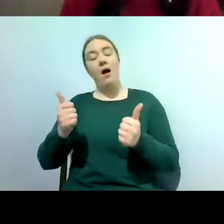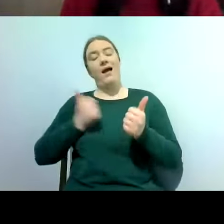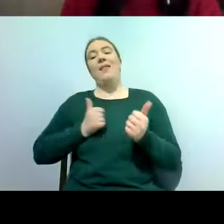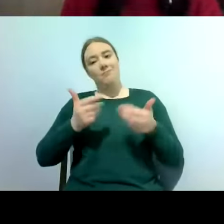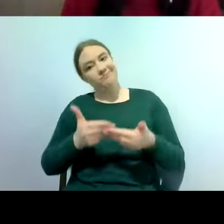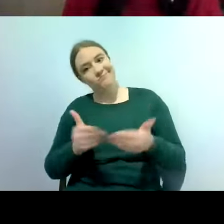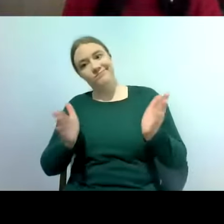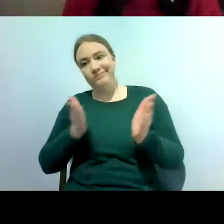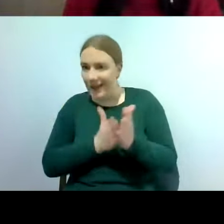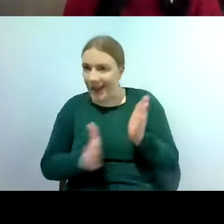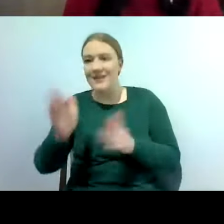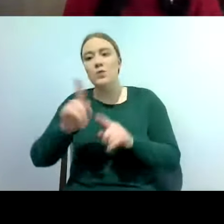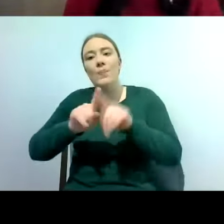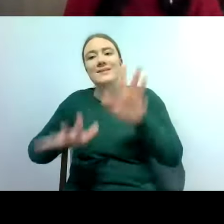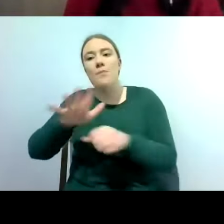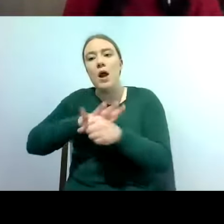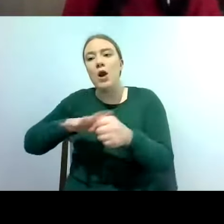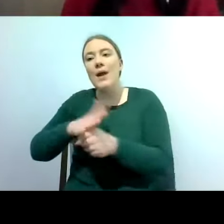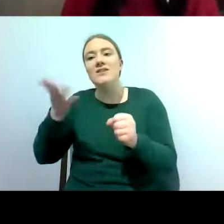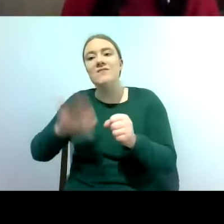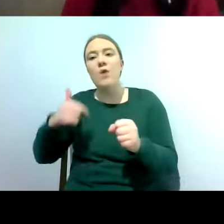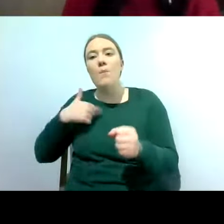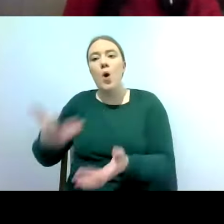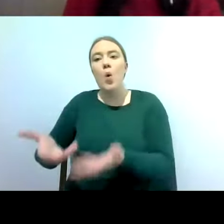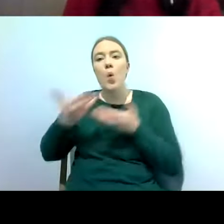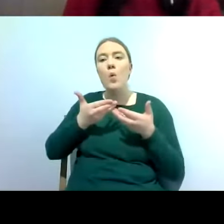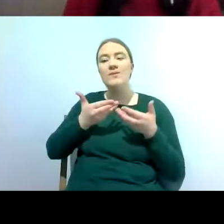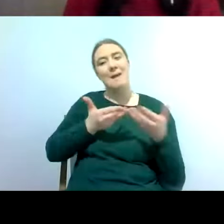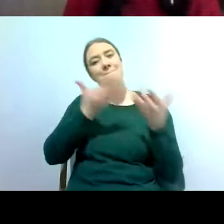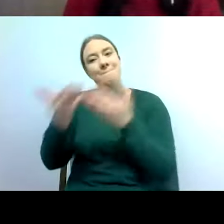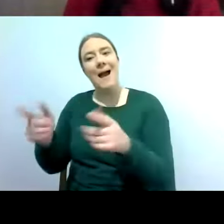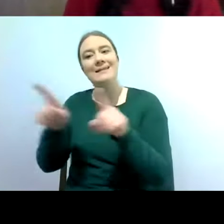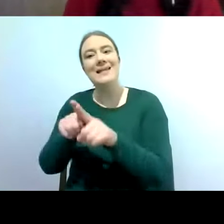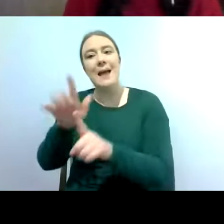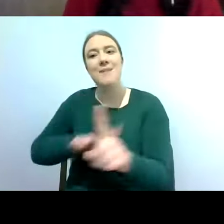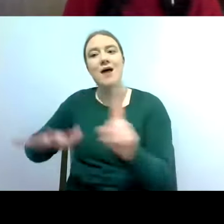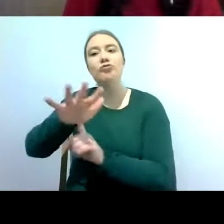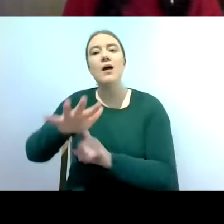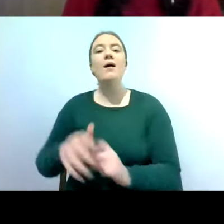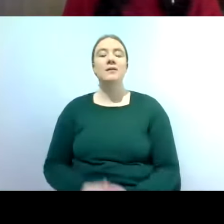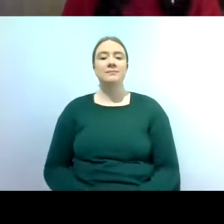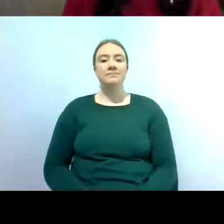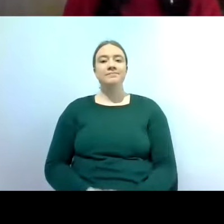similar locations where we caught them from and so that allows us to record